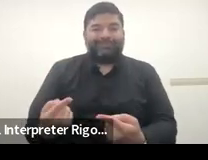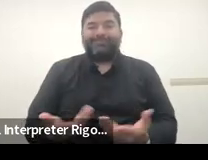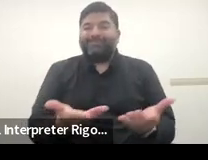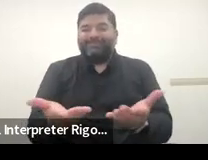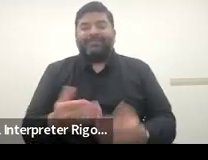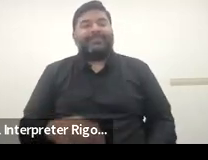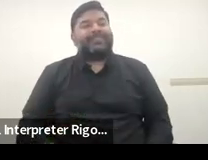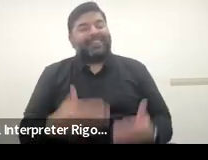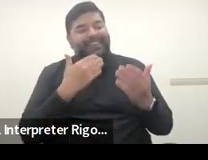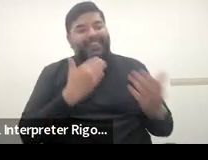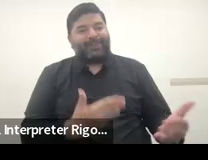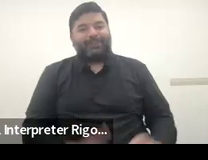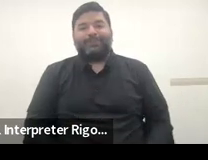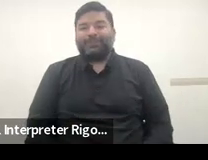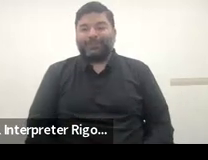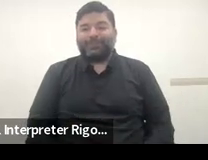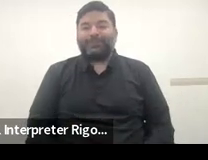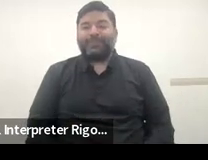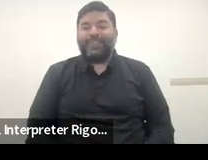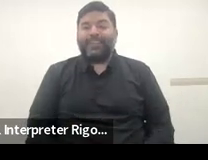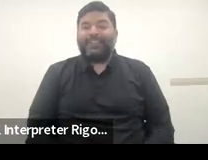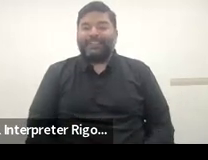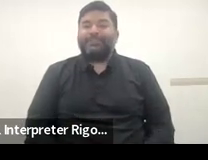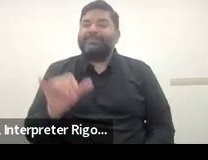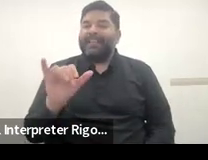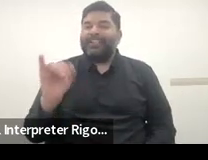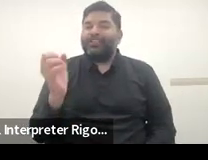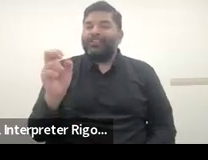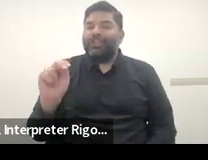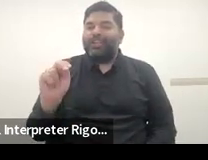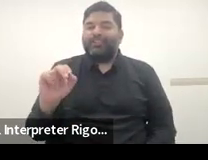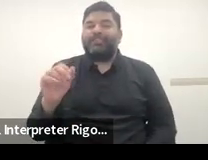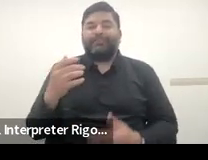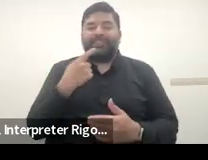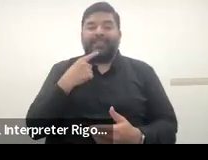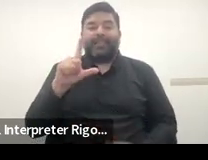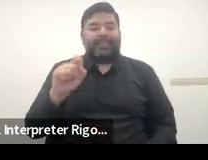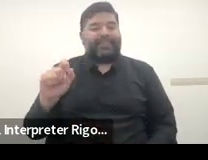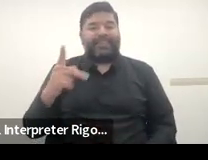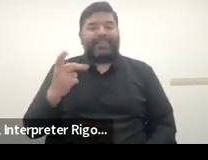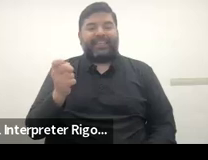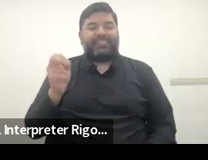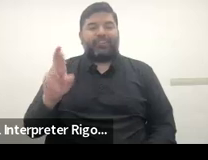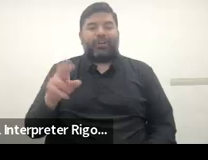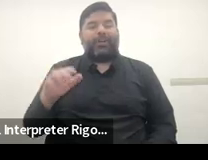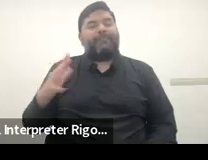Thank you like Jon said my name is Lee Kezar I'm a fifth year PhD student in computer science